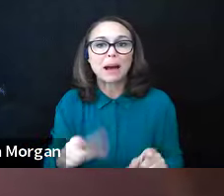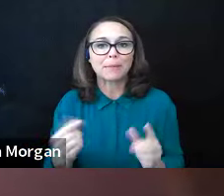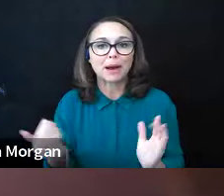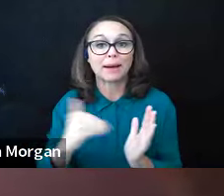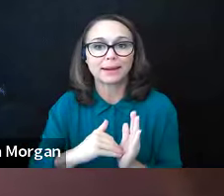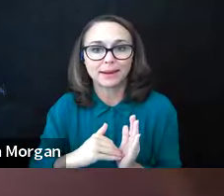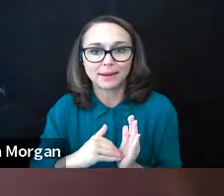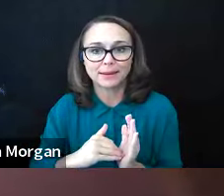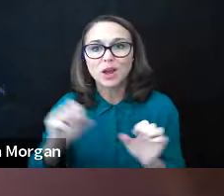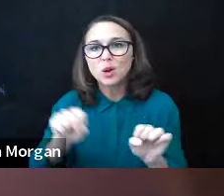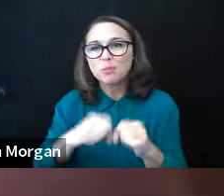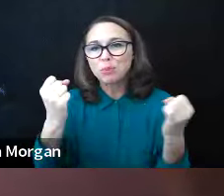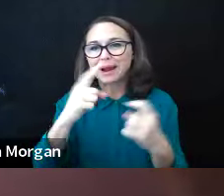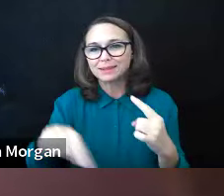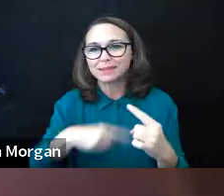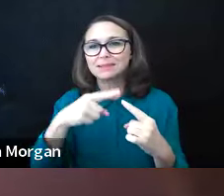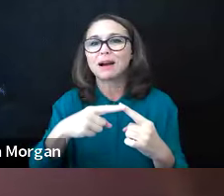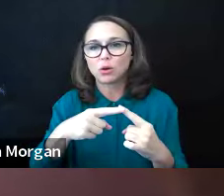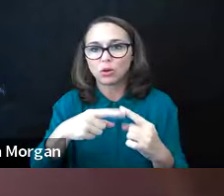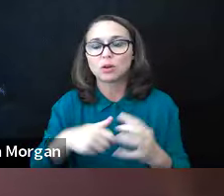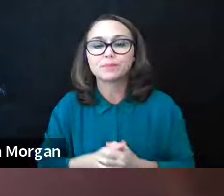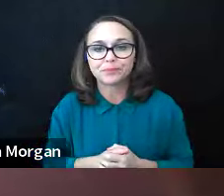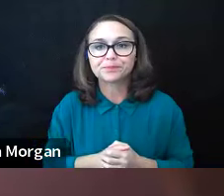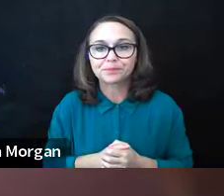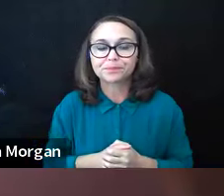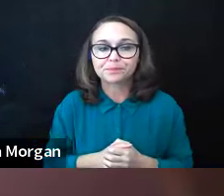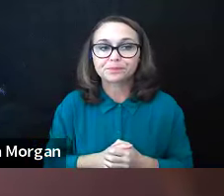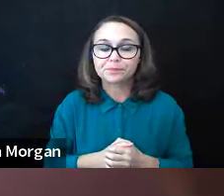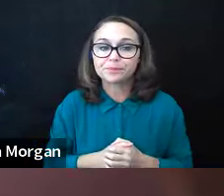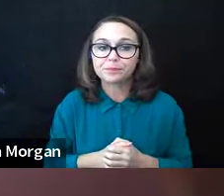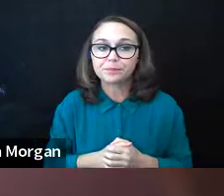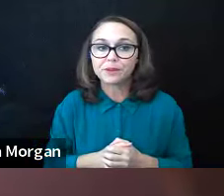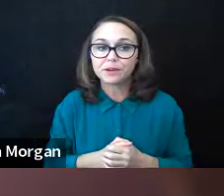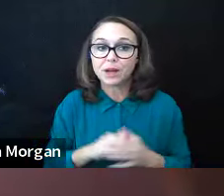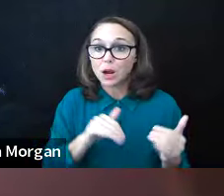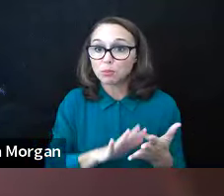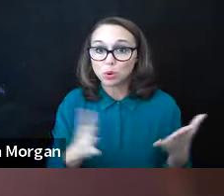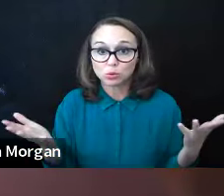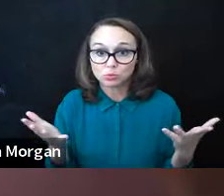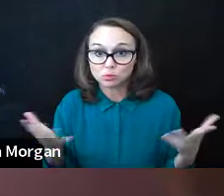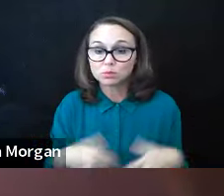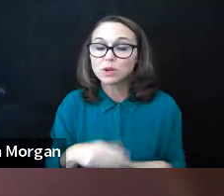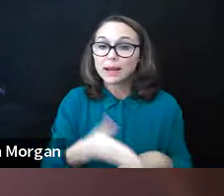cycle of adversity. Approaches under this strategy include enhanced primary care in which children